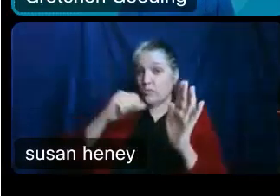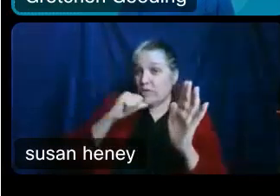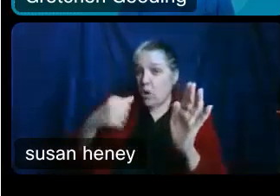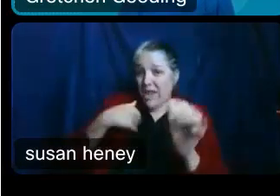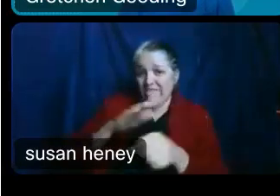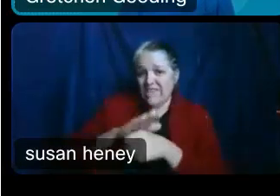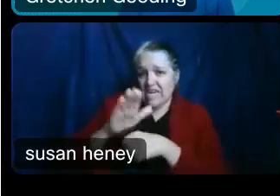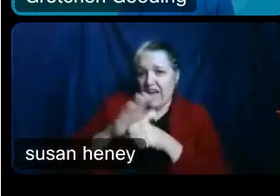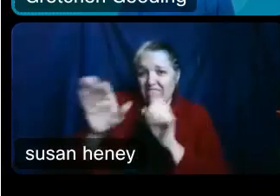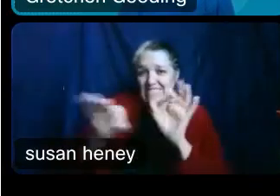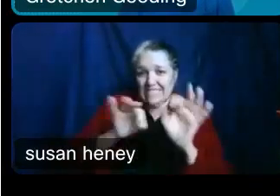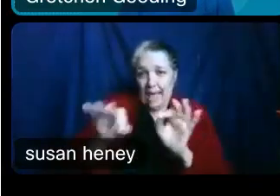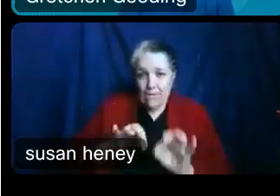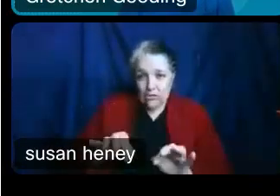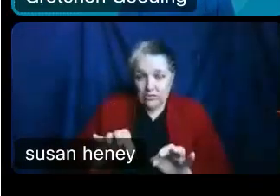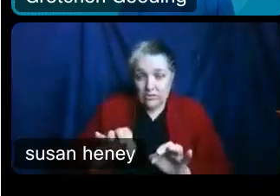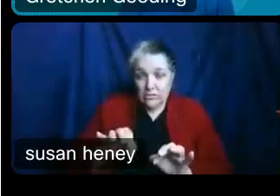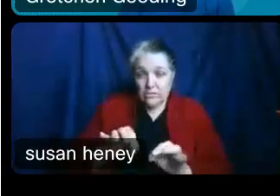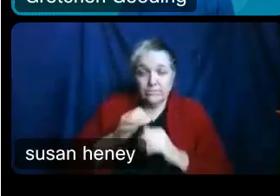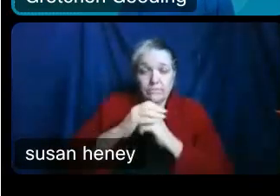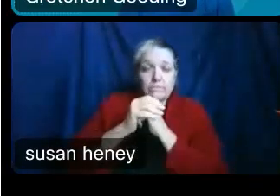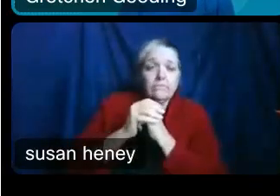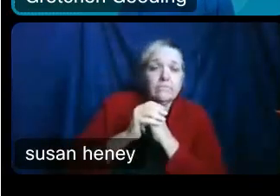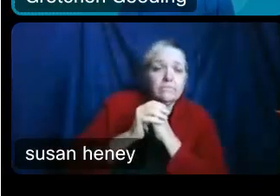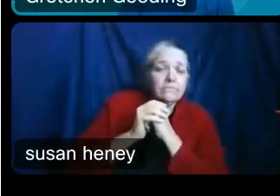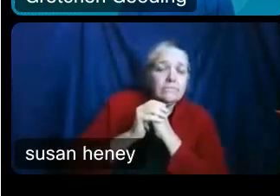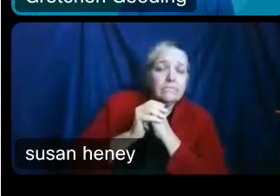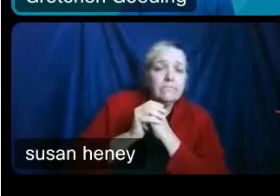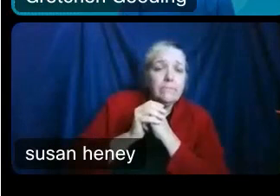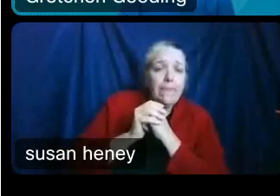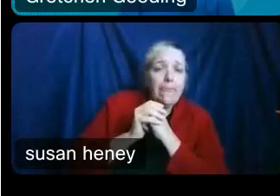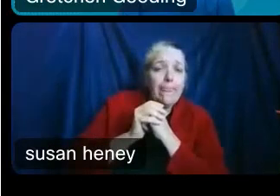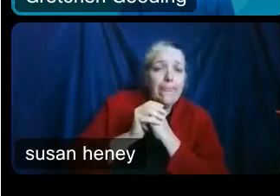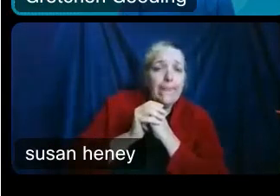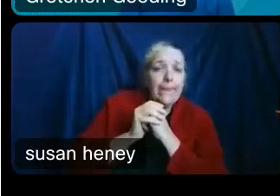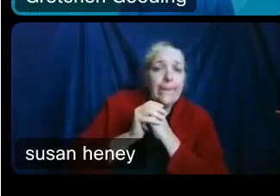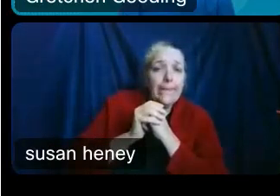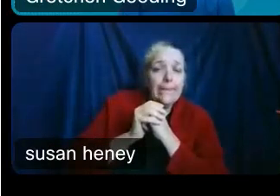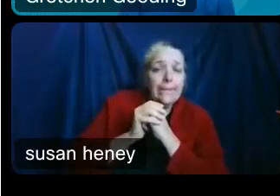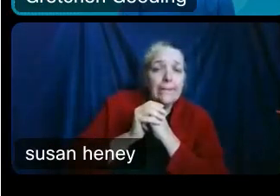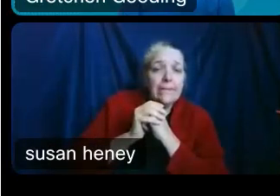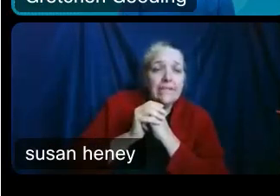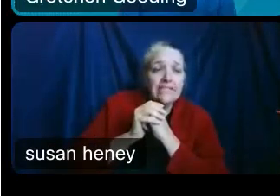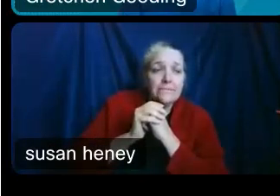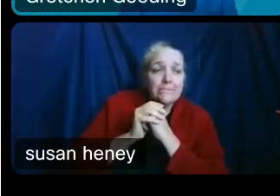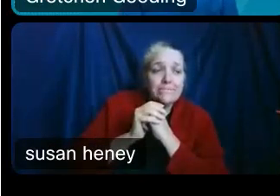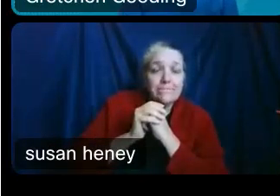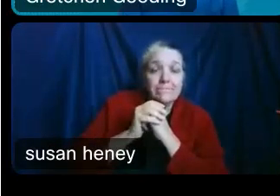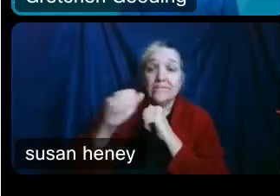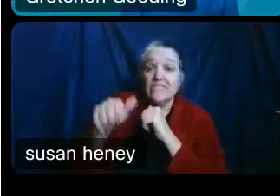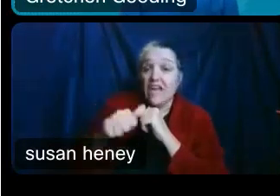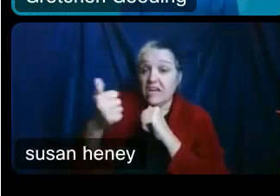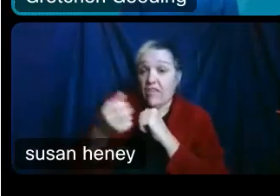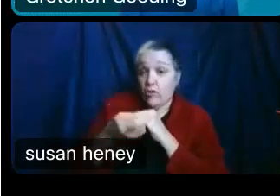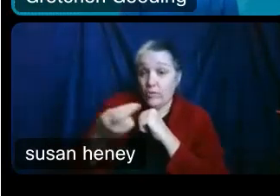for selected geographies. Another popular resource within the technical